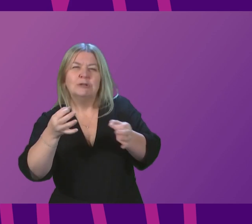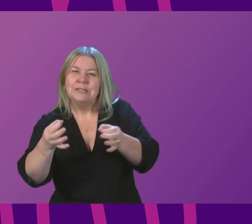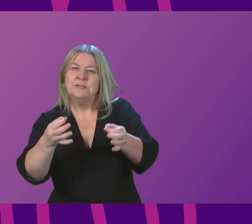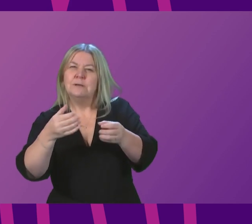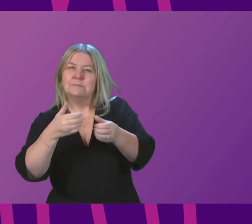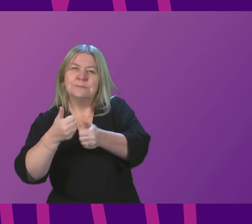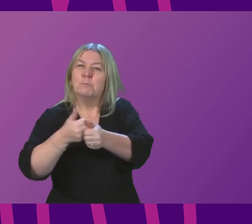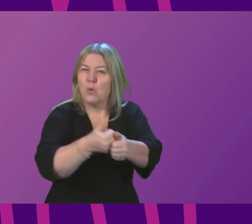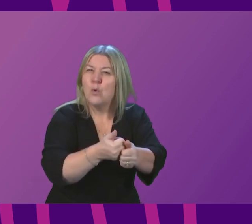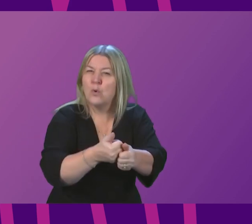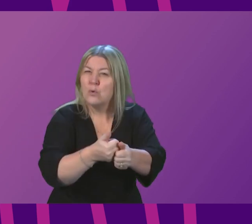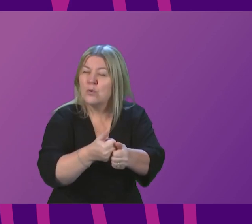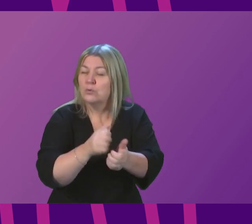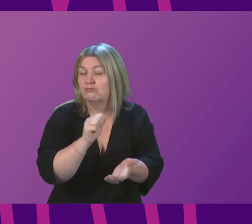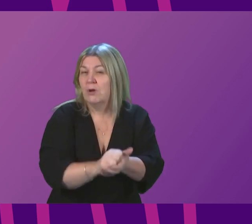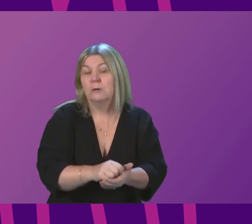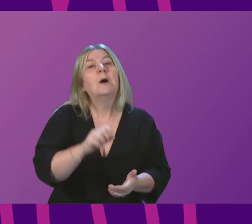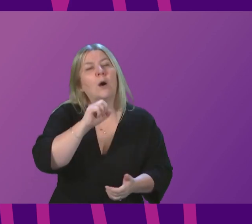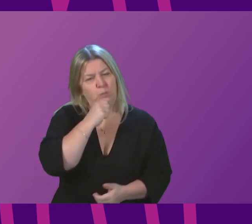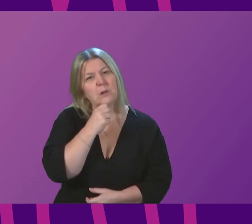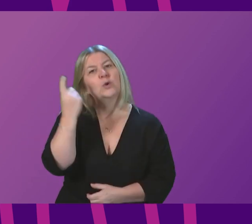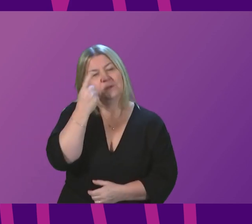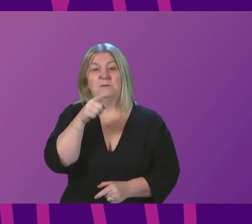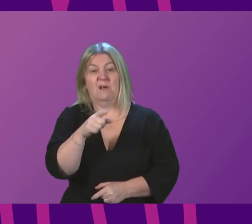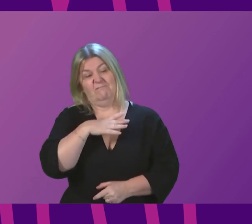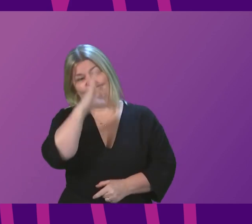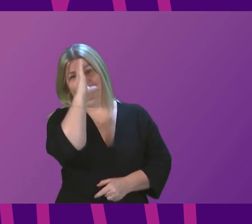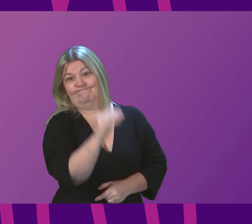However, I will consider the wider point and revert to the member as soon as possible.